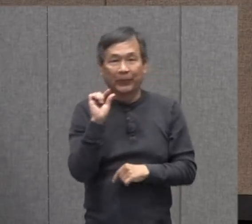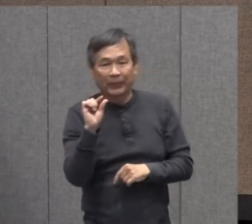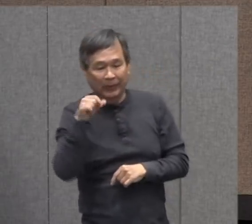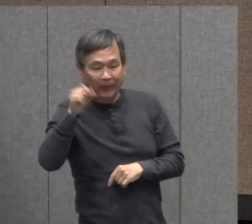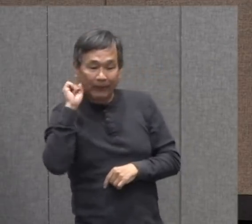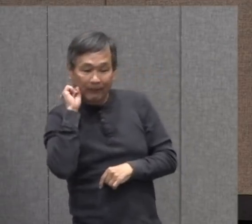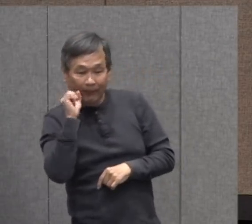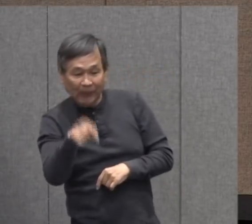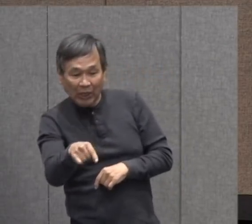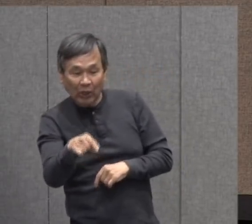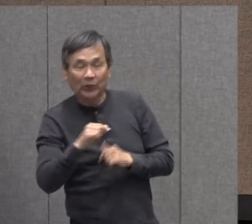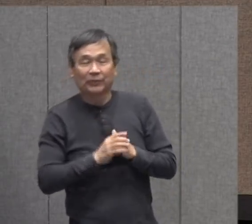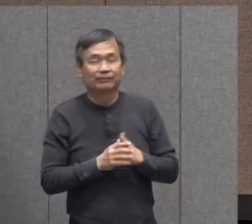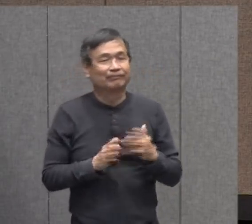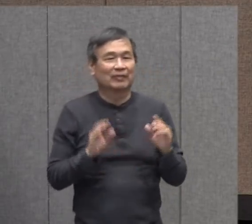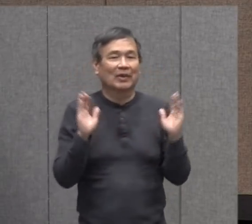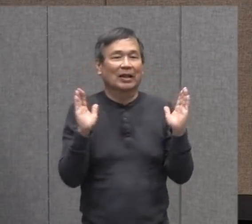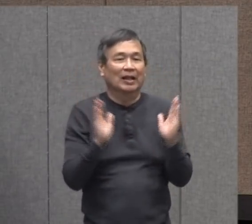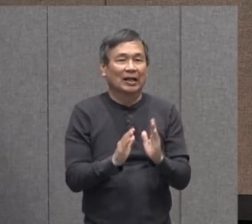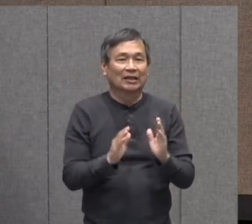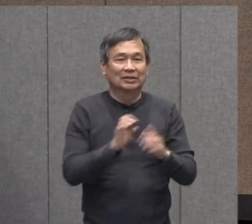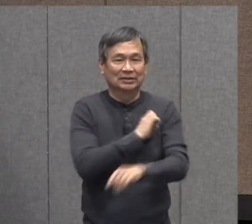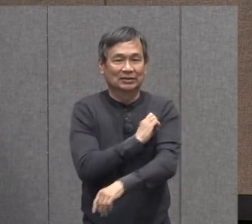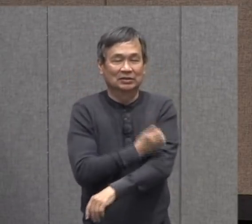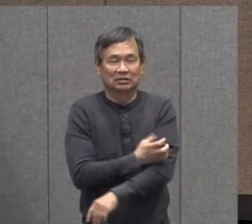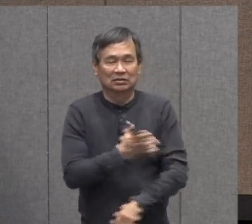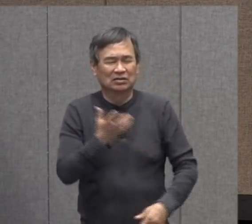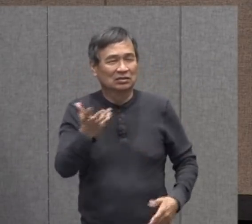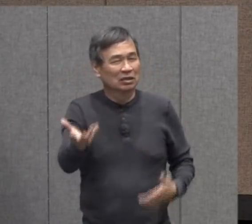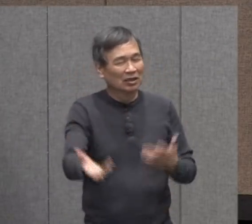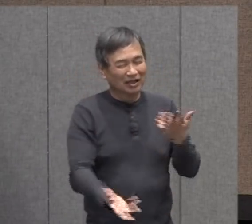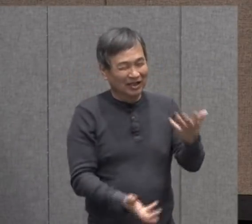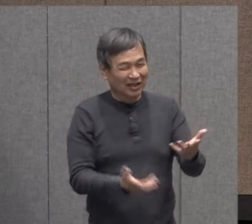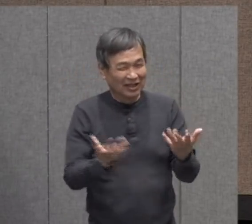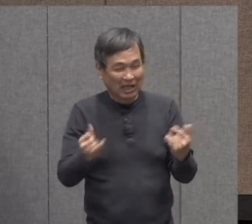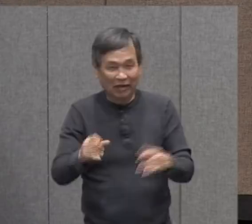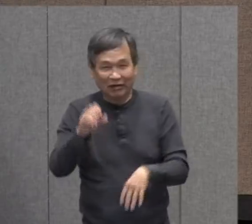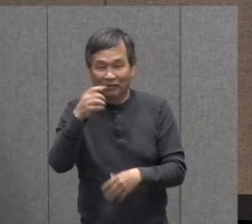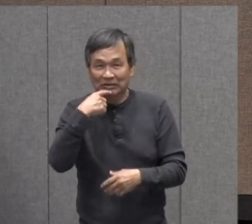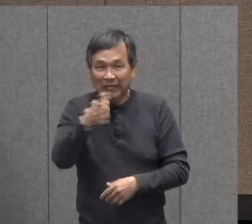So, I want you to think about evidence. How do we collect information to make sense